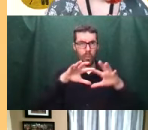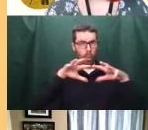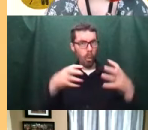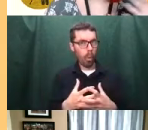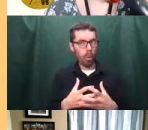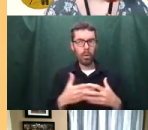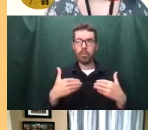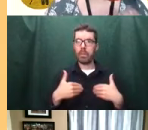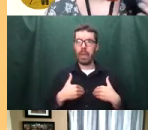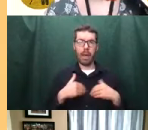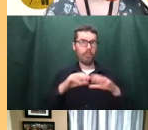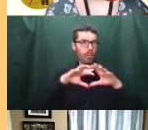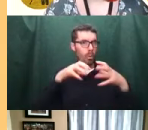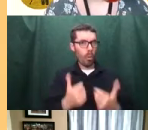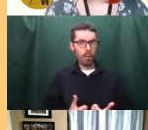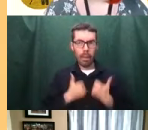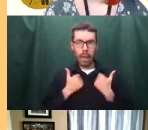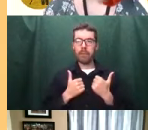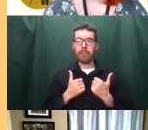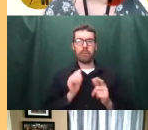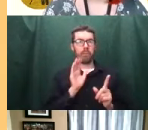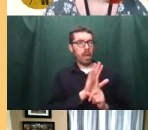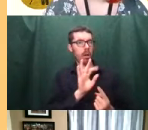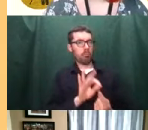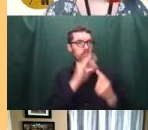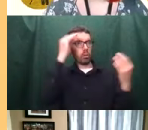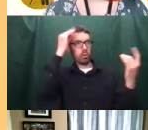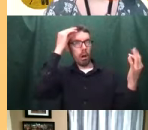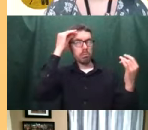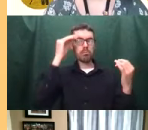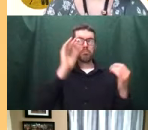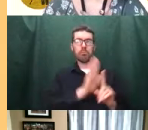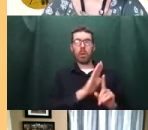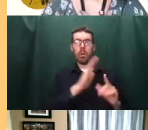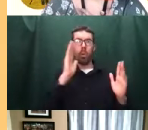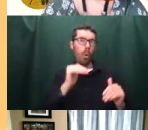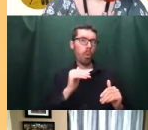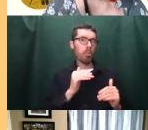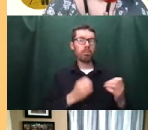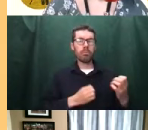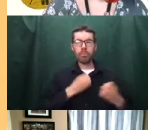with unique thoughts and hopes and emotions and perspectives and these are all intrinsically